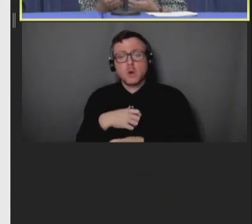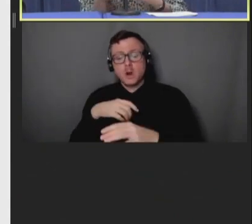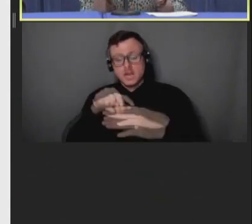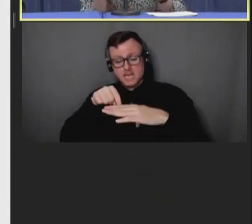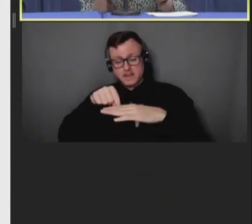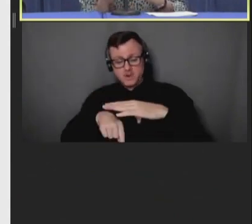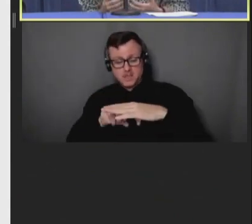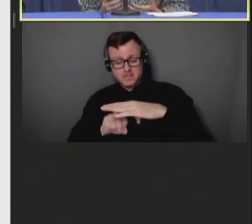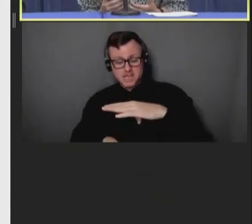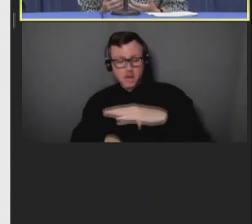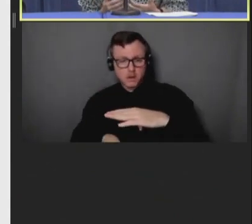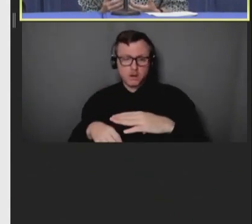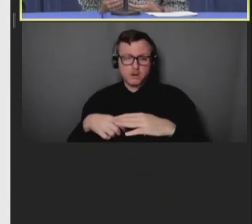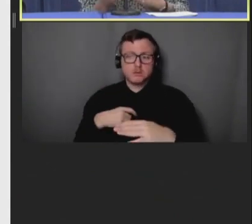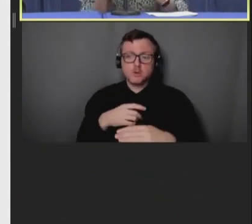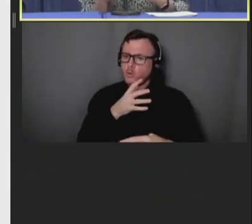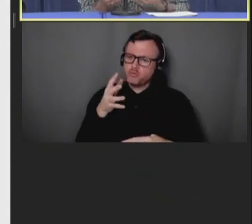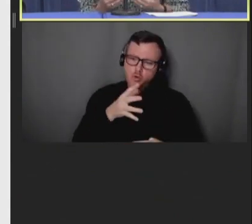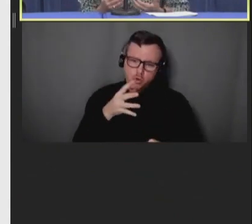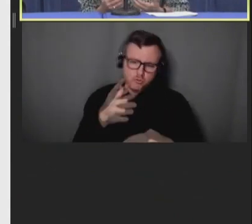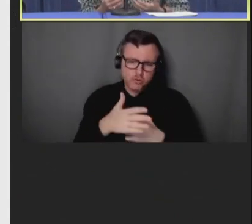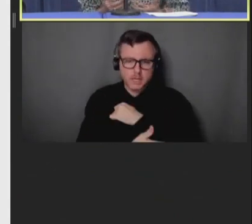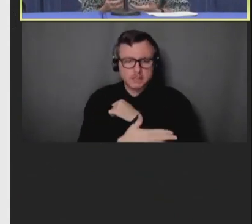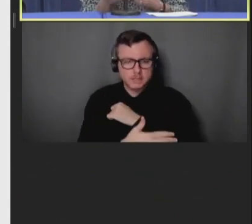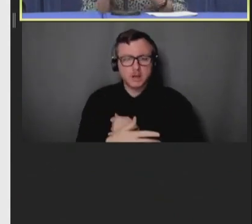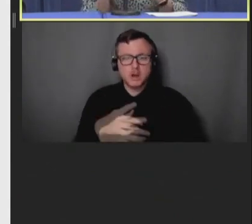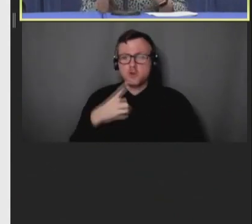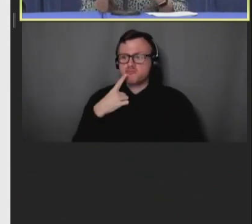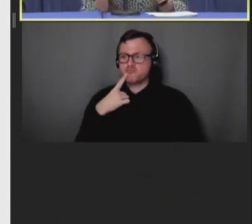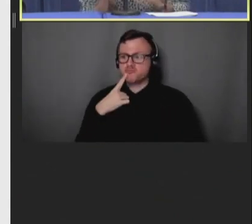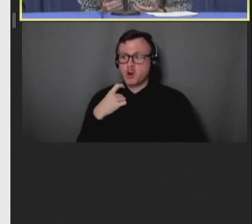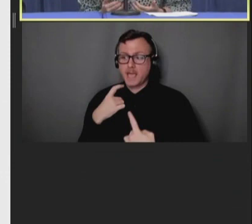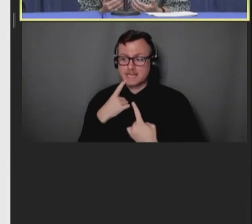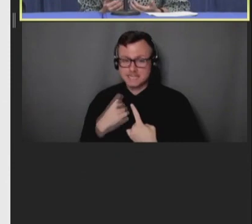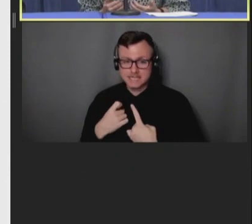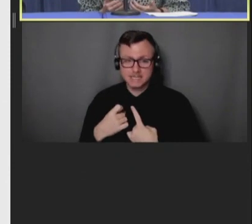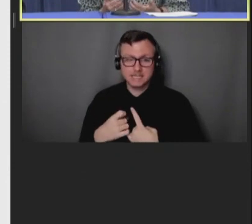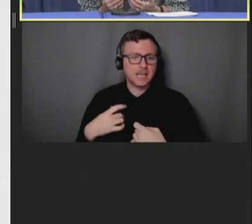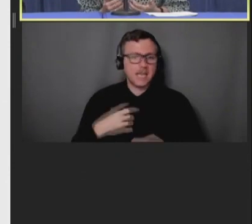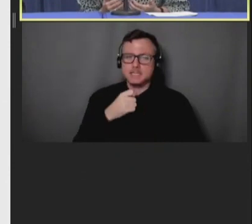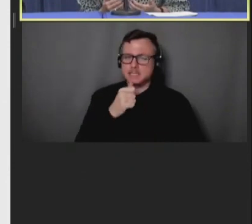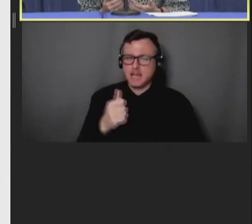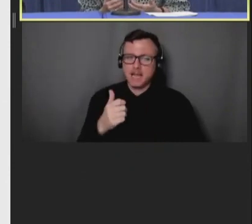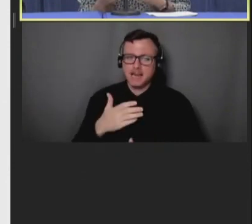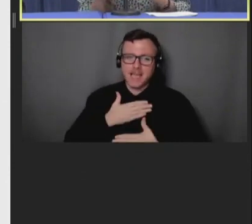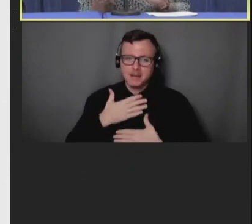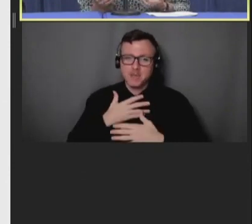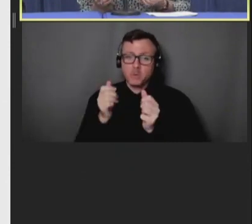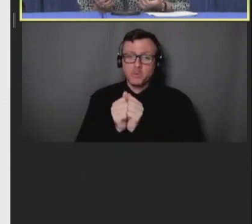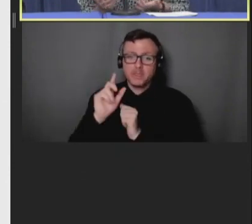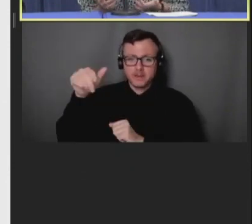that is very rural, very red, and very unhappy with the governor, at some point you have to